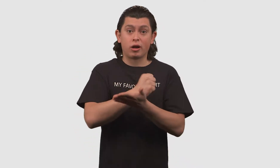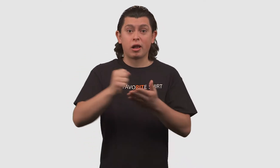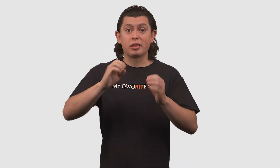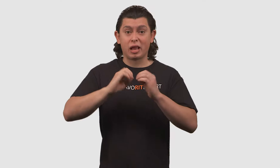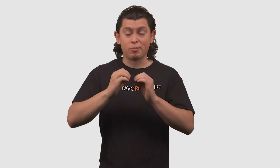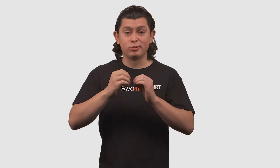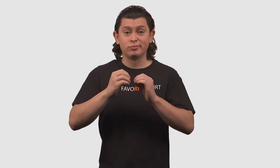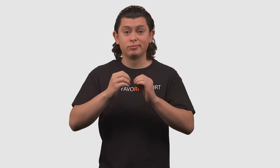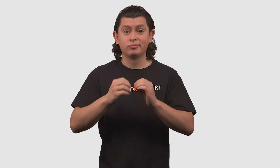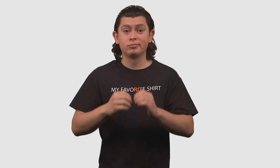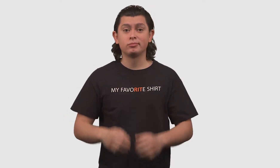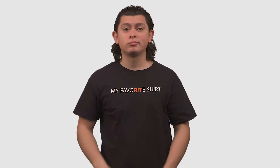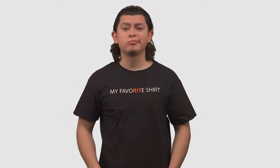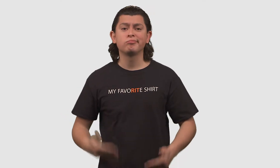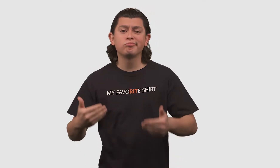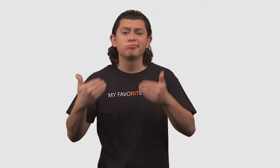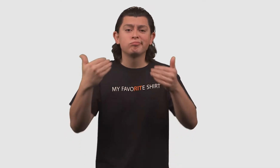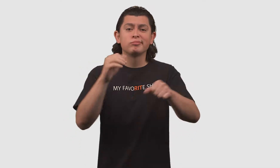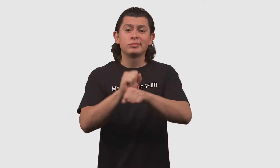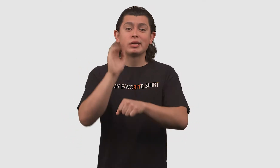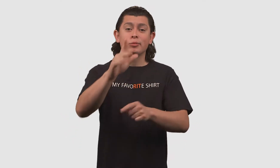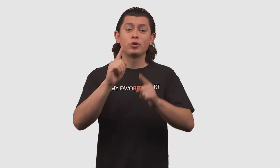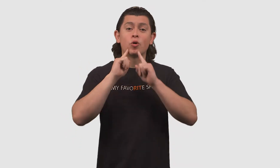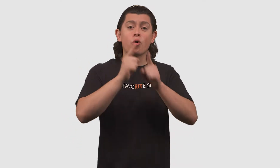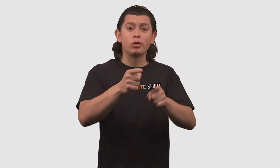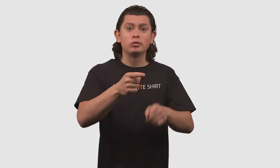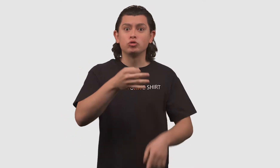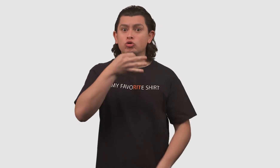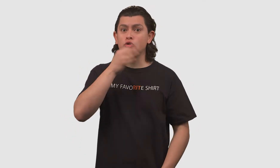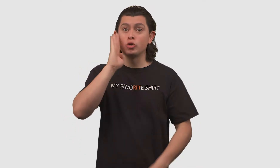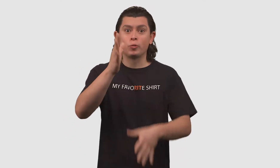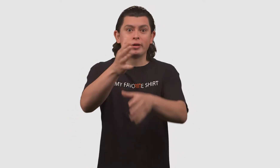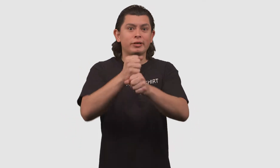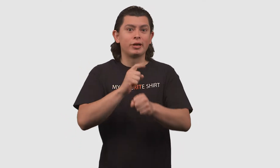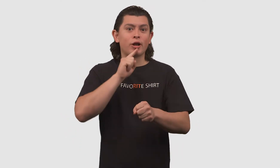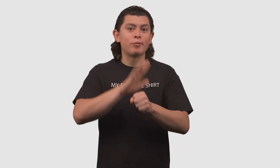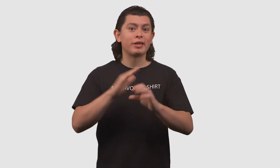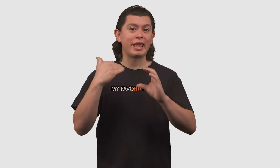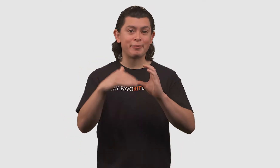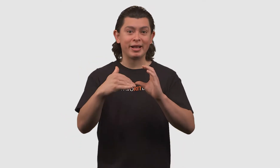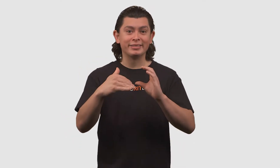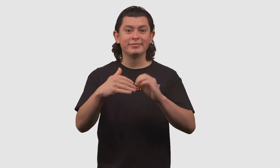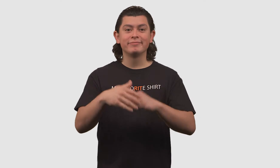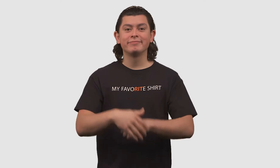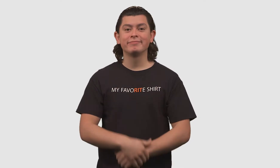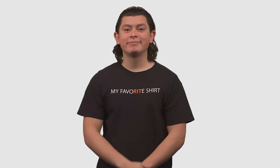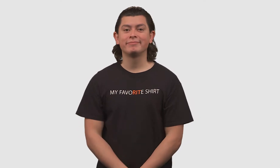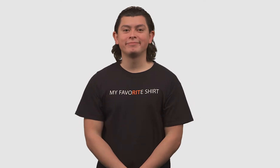WHERE IT ASKS FOR YOUR CREDIT CARD NUMBER. SUBMIT YOUR ORDER. SOON, YOU'LL RECEIVE A CONFIRMATION E-MAIL.